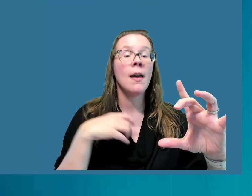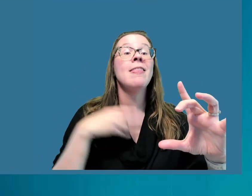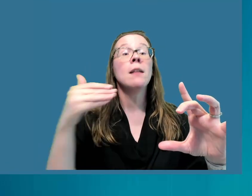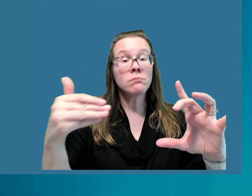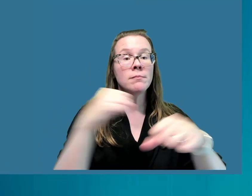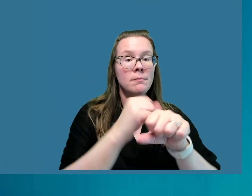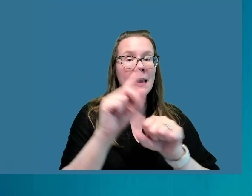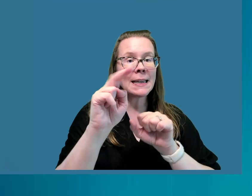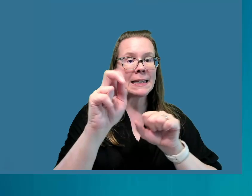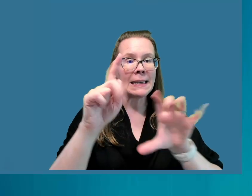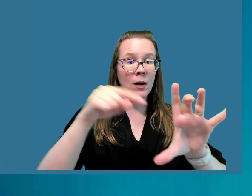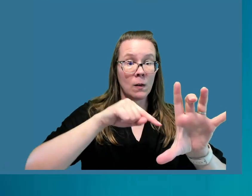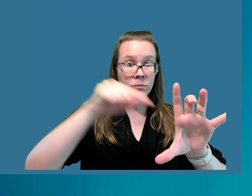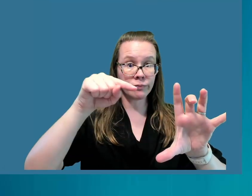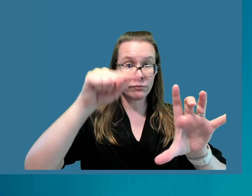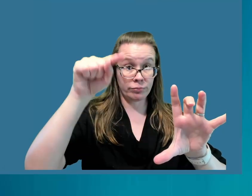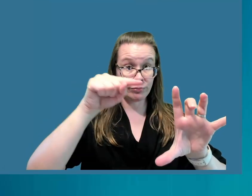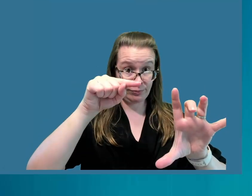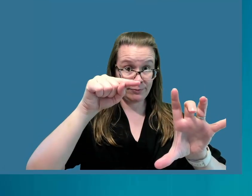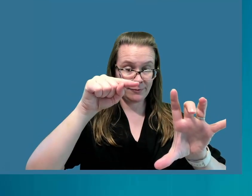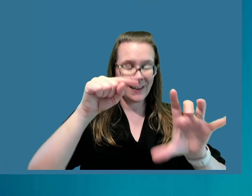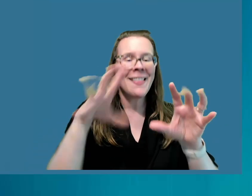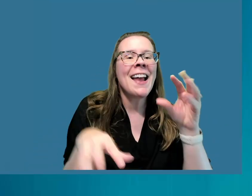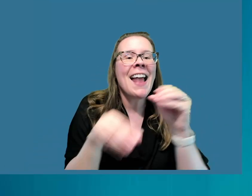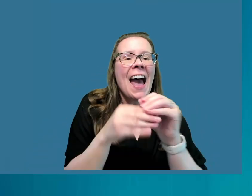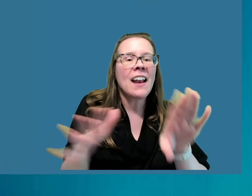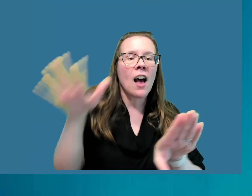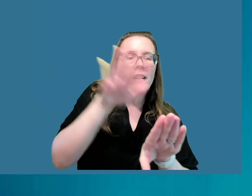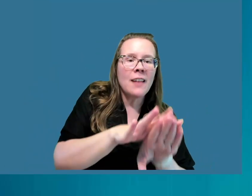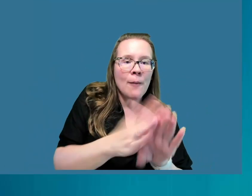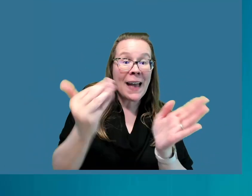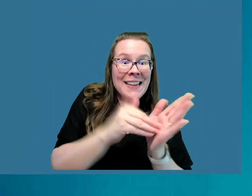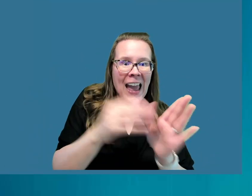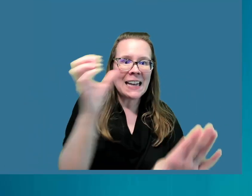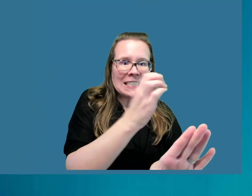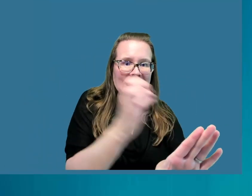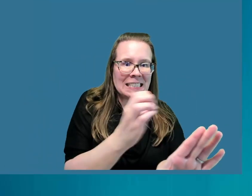then I piped with thicker icing squiggles for the thread. Then I added a needle,